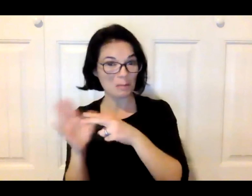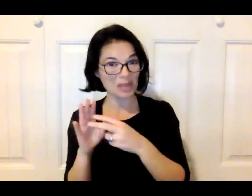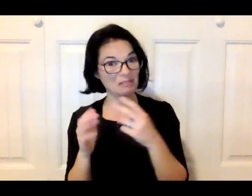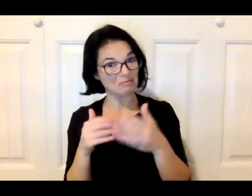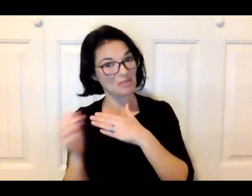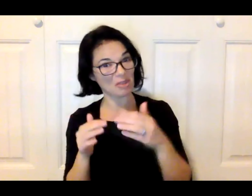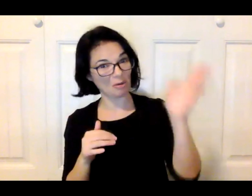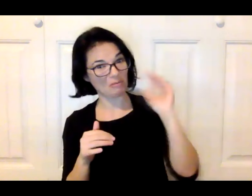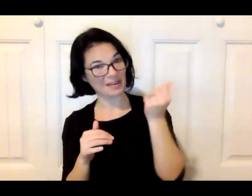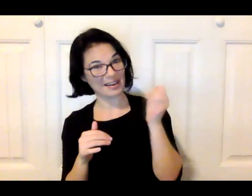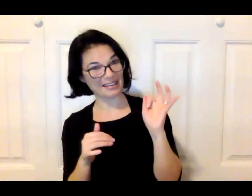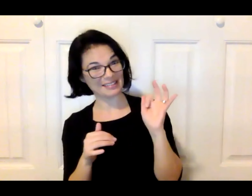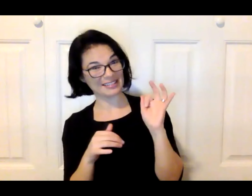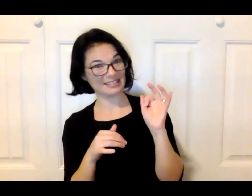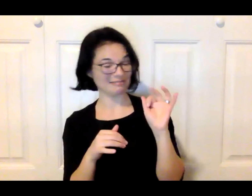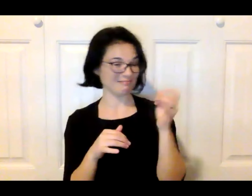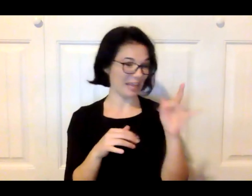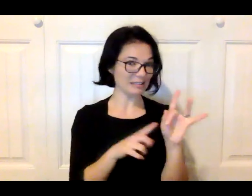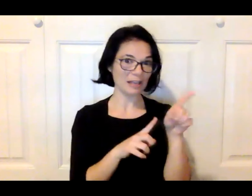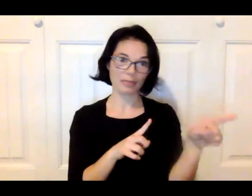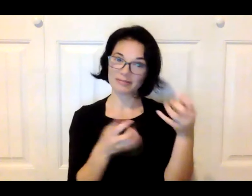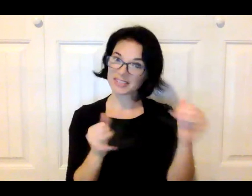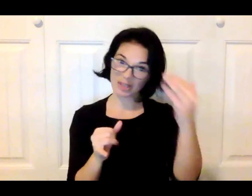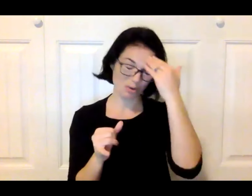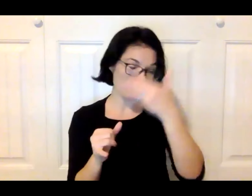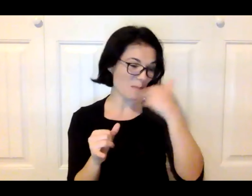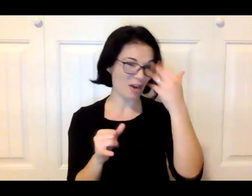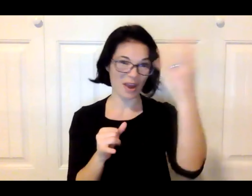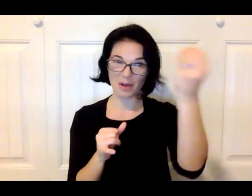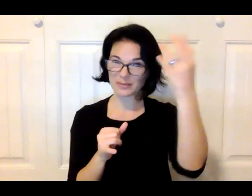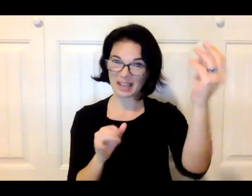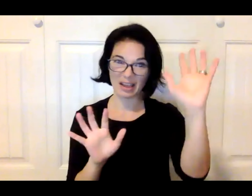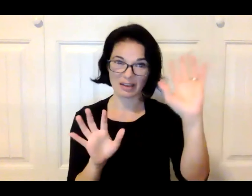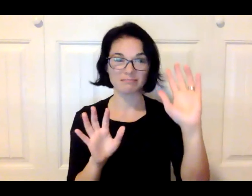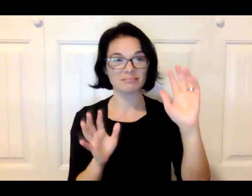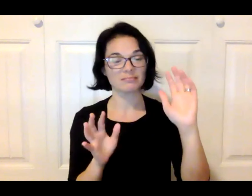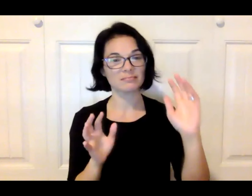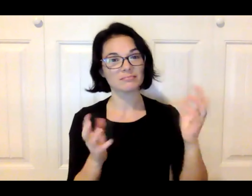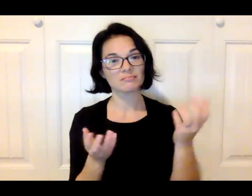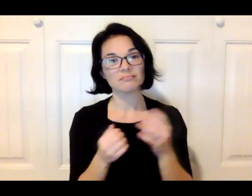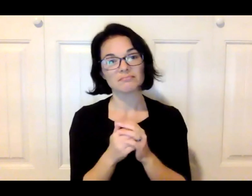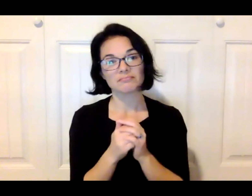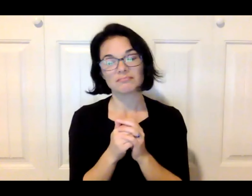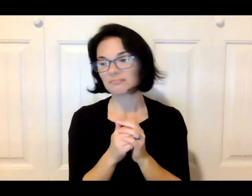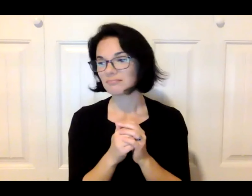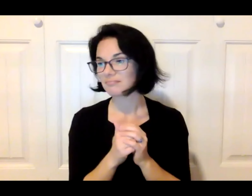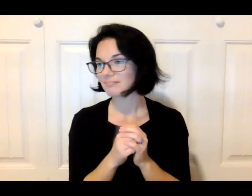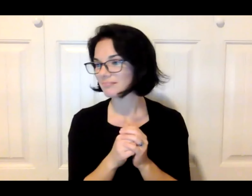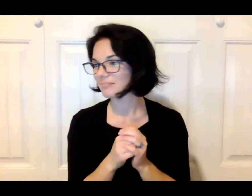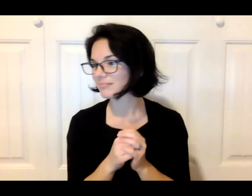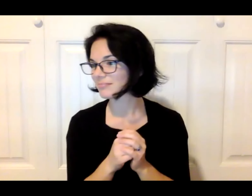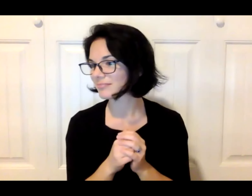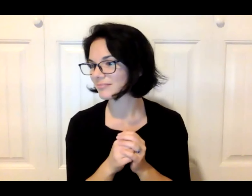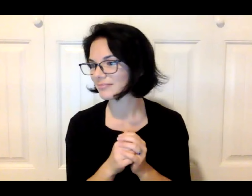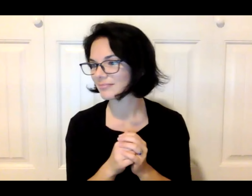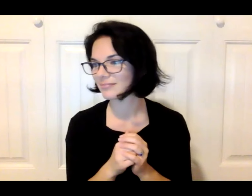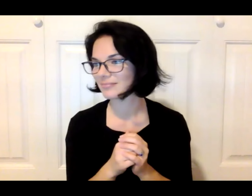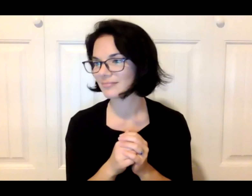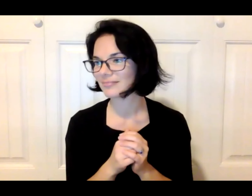In general, the more people get it, the idea is that the less it will spread–more